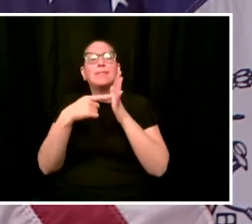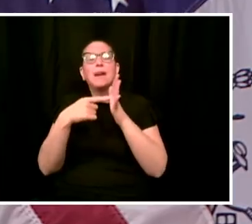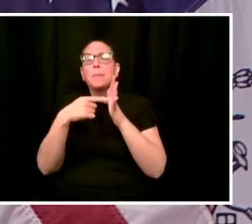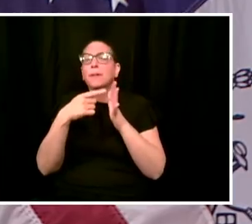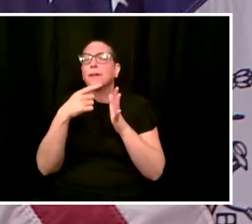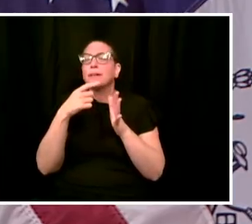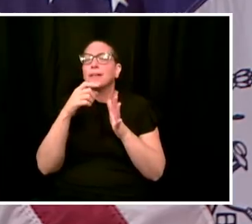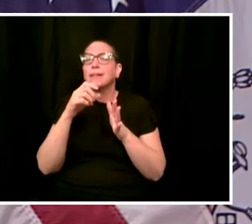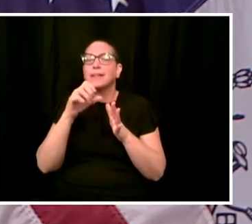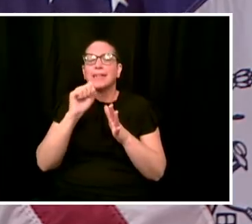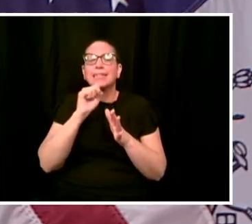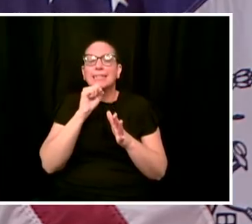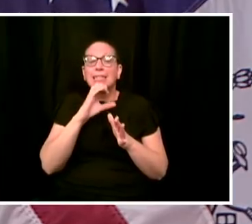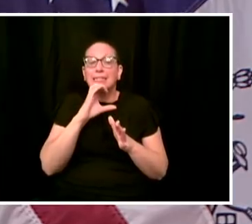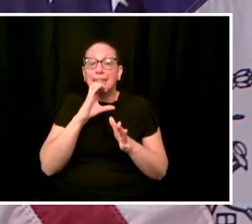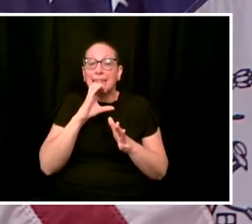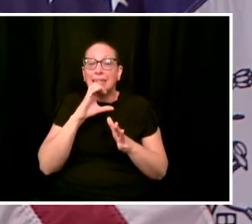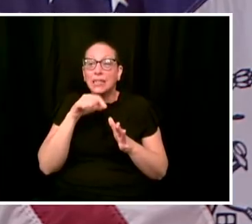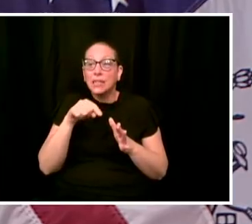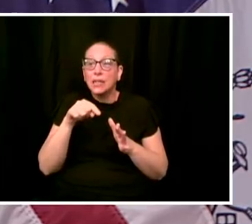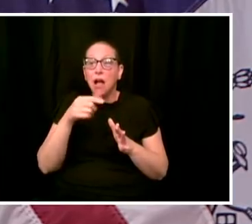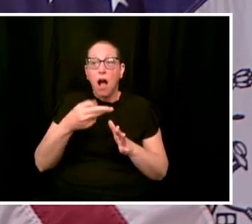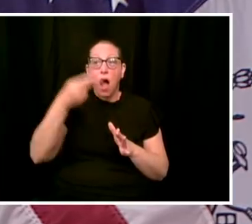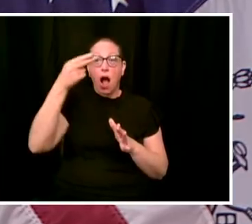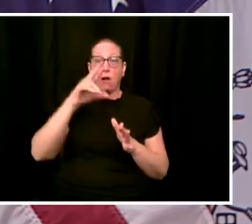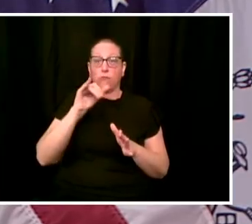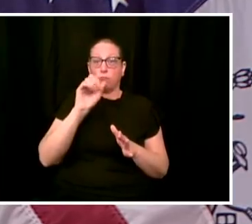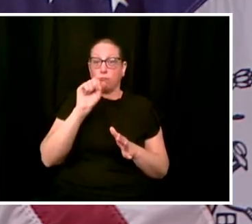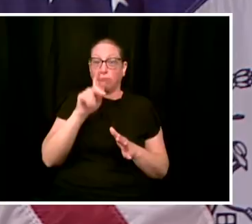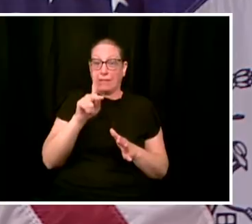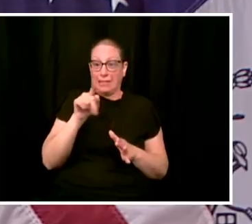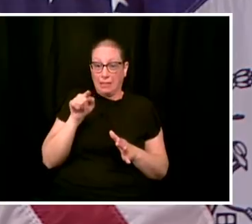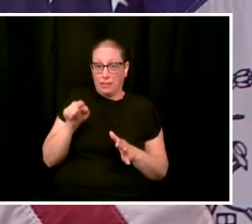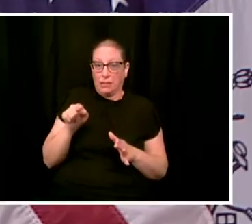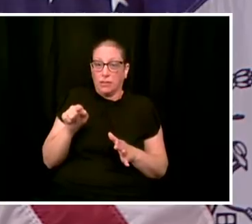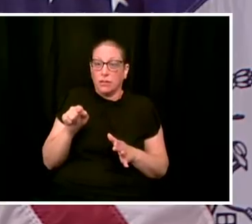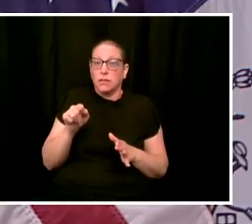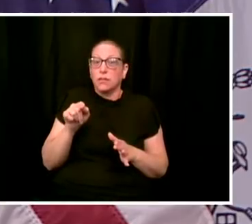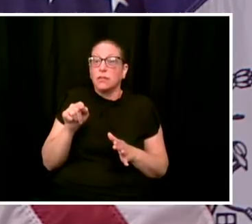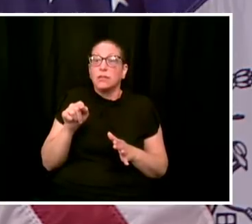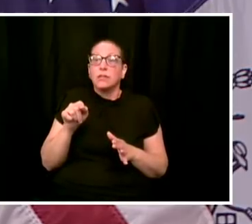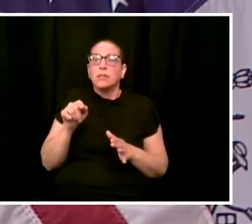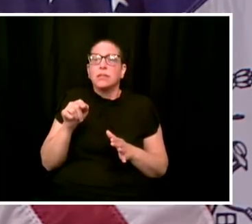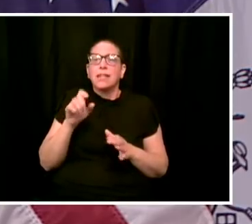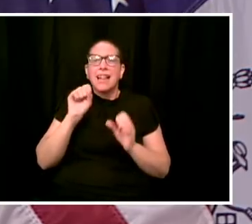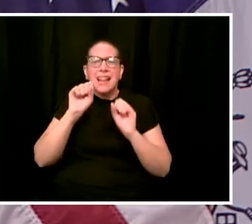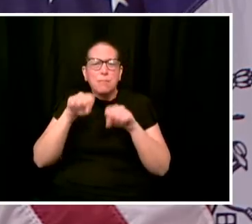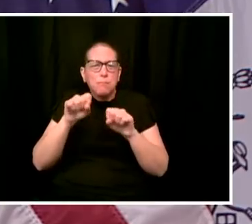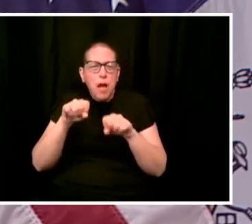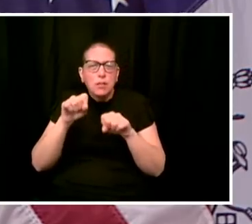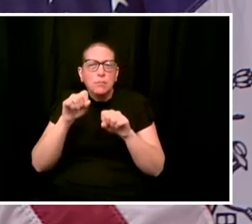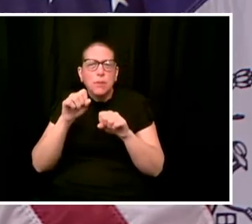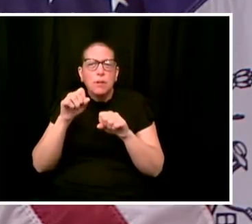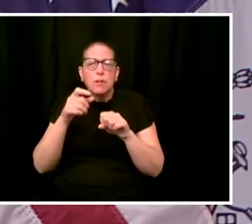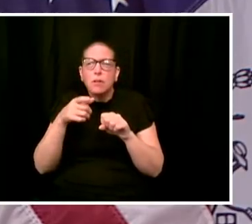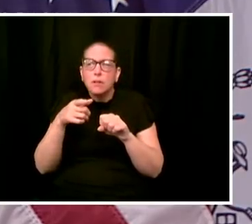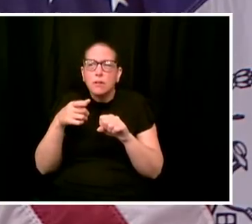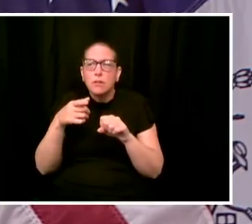OLD PEOPLE ARE PARTICLUARLY SUSCEPTIBLE TO SERIOUS COMPLICATIONS OFRM THIS DIASSEE.